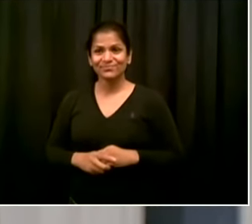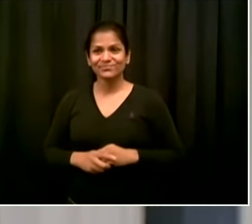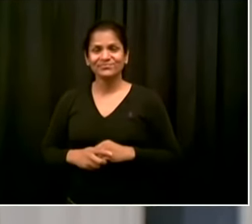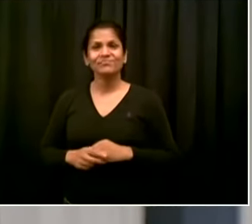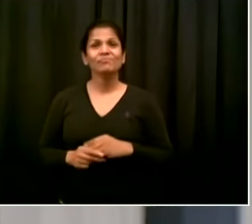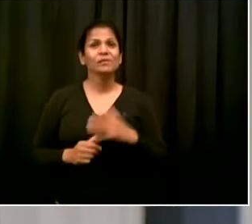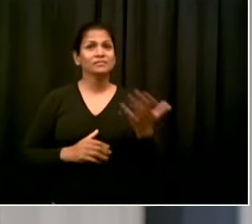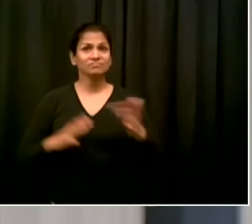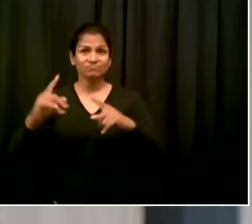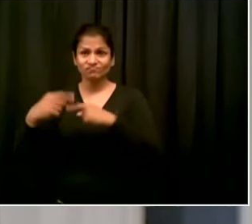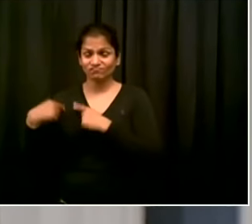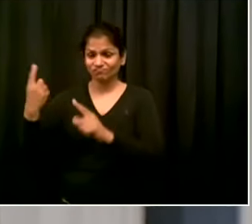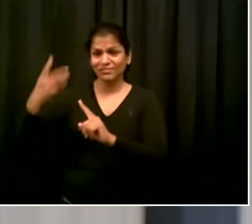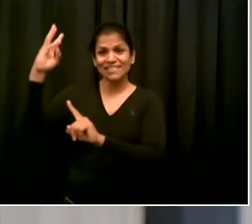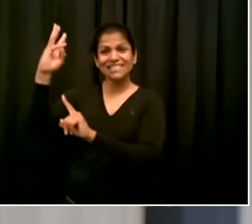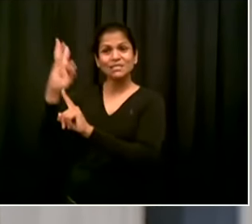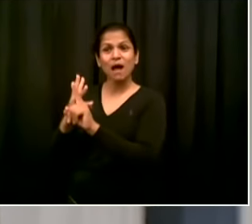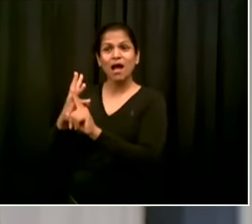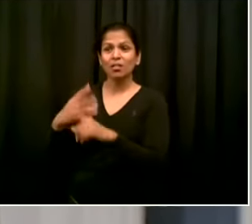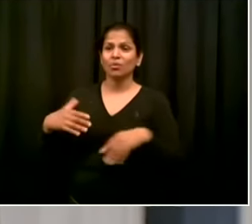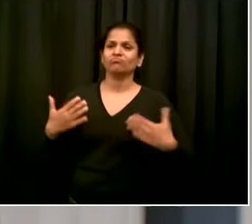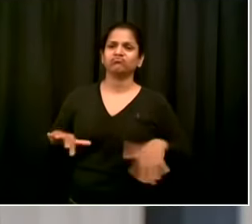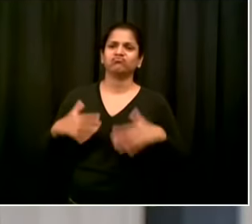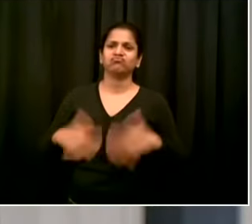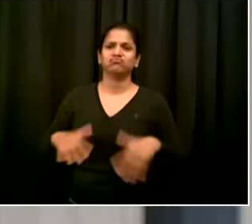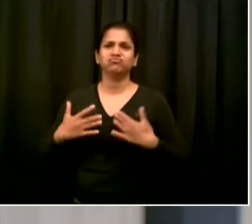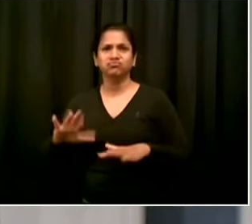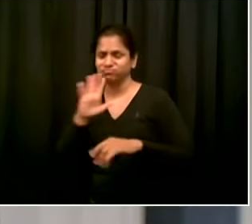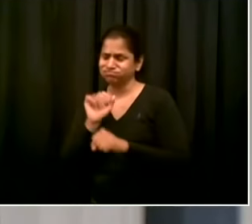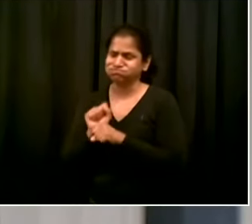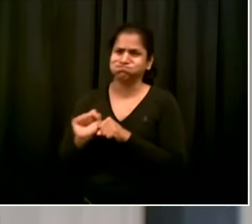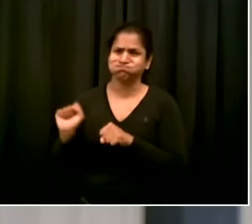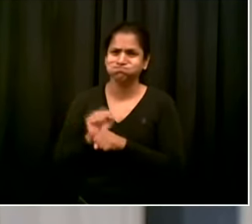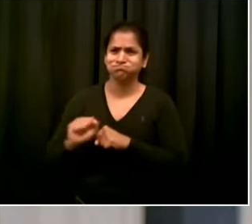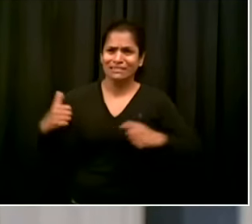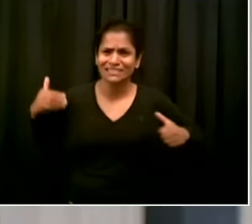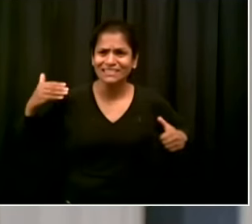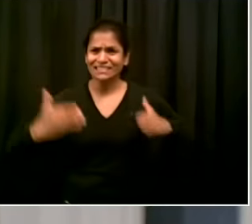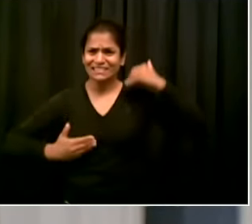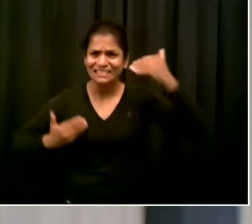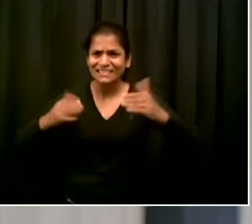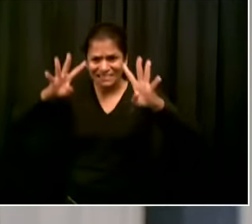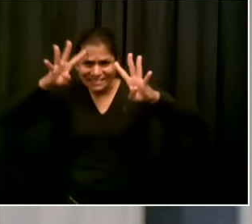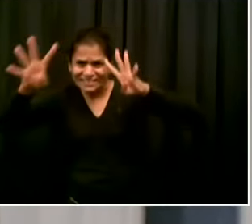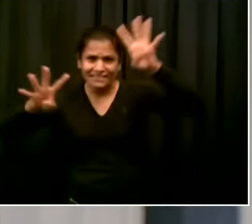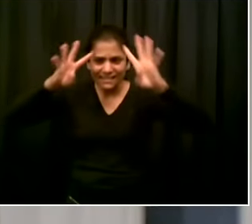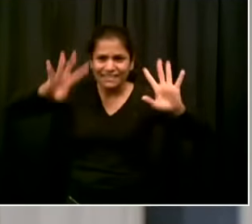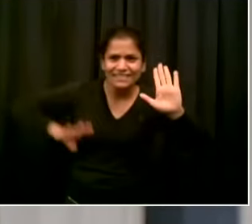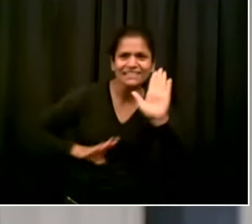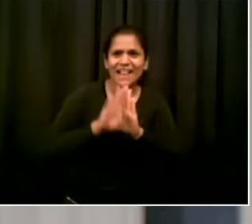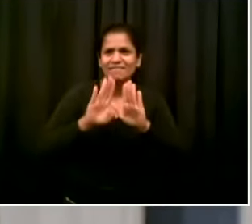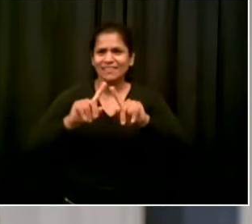THANK YOU MR. MAYOR AND GOOD MORNNIG TO EVERYONE. A PLEASURE TO JOIN YOU. EVERYONE ON THE ACLL AS WE KICK